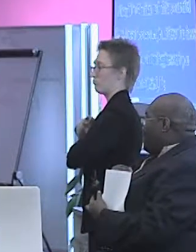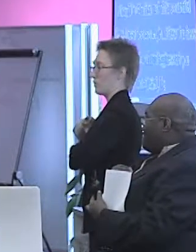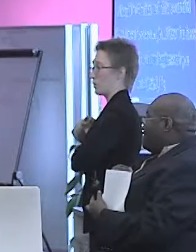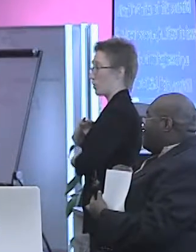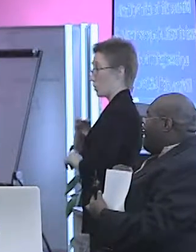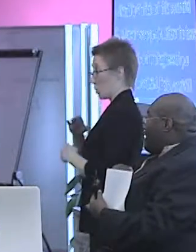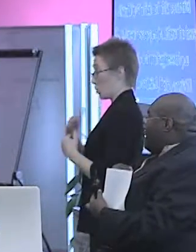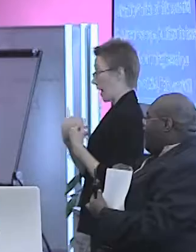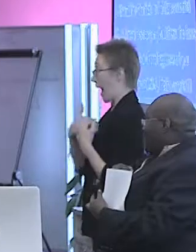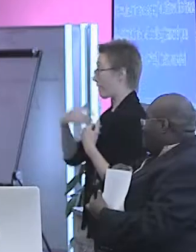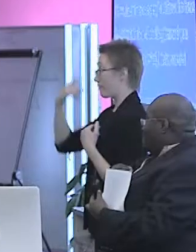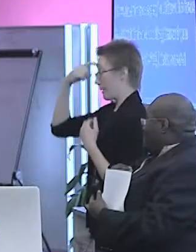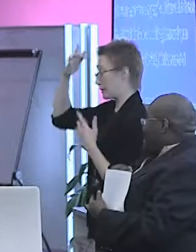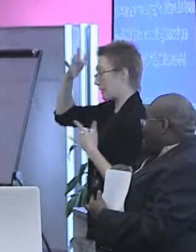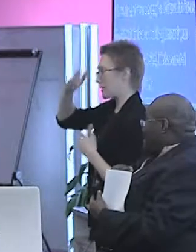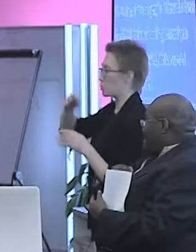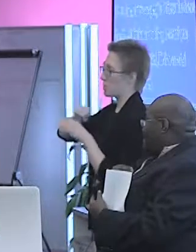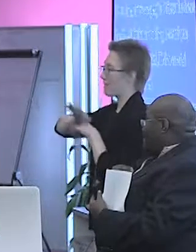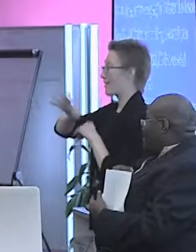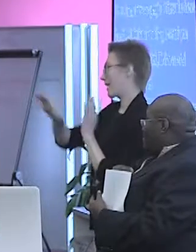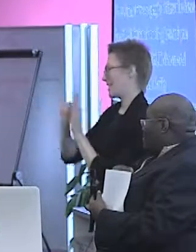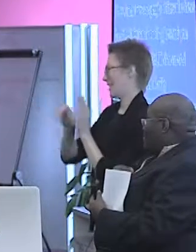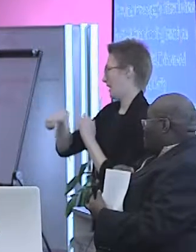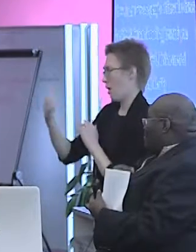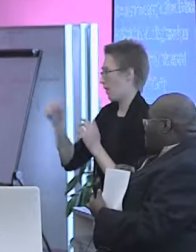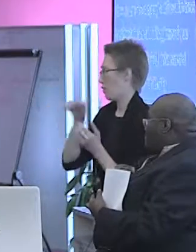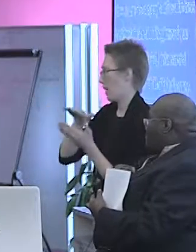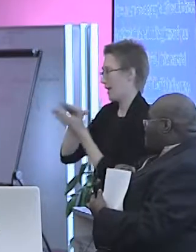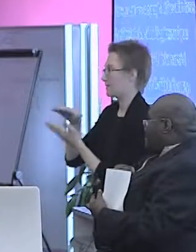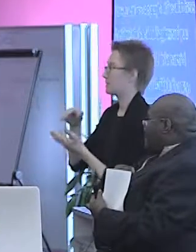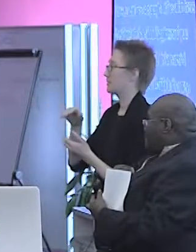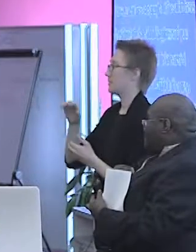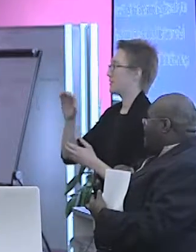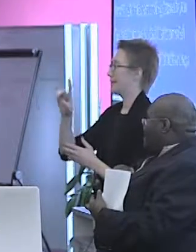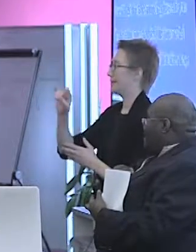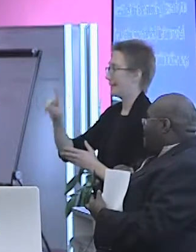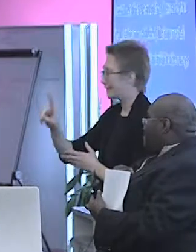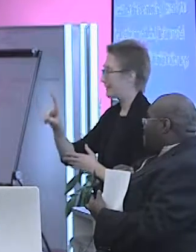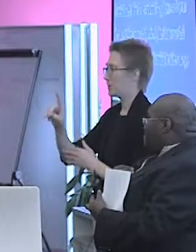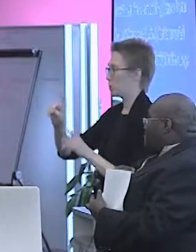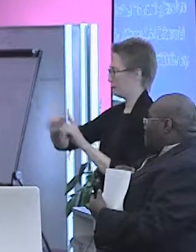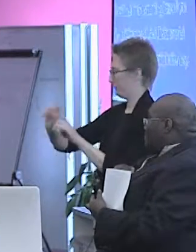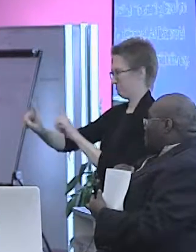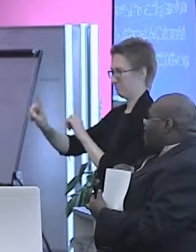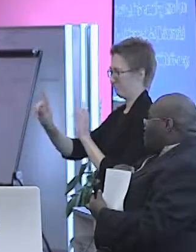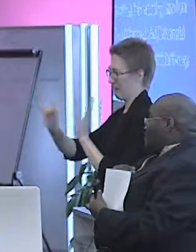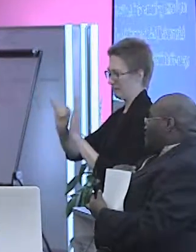Like folks who might have DID, or something else that contributes.